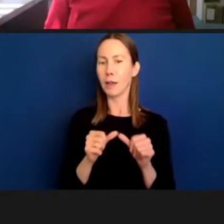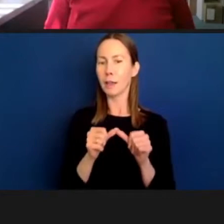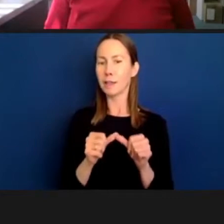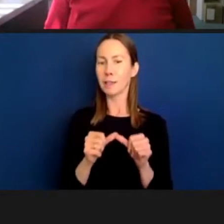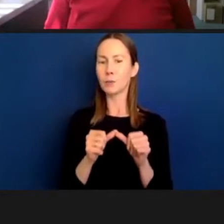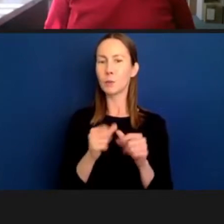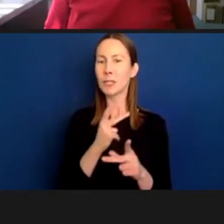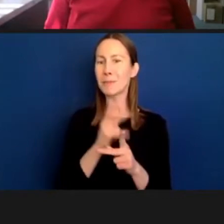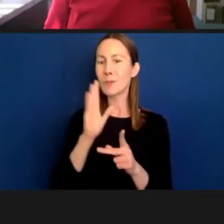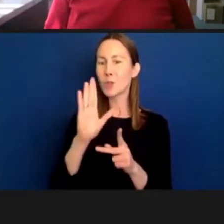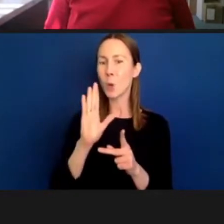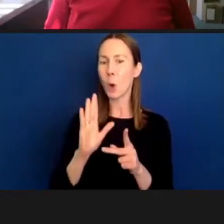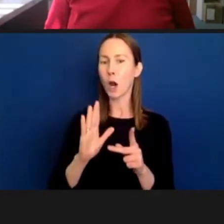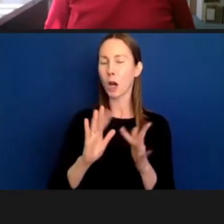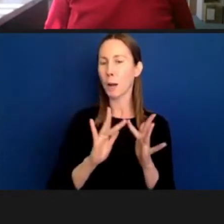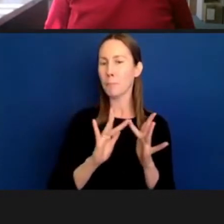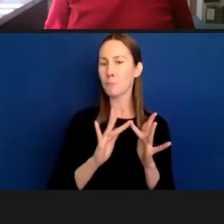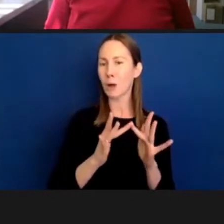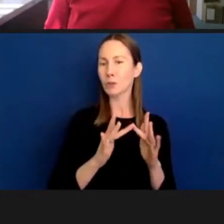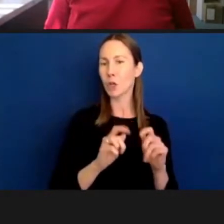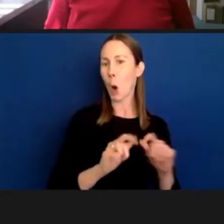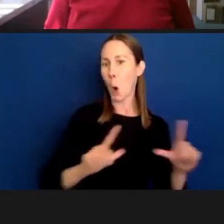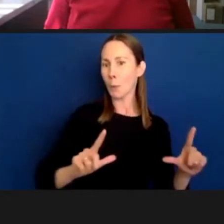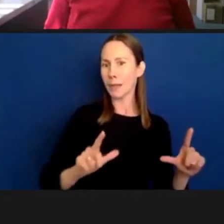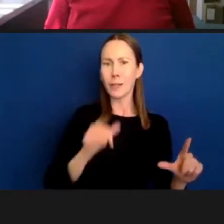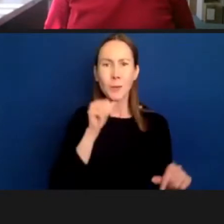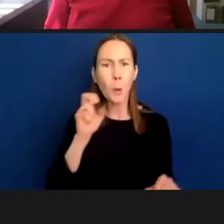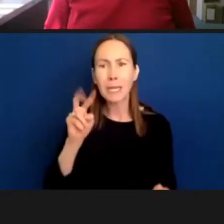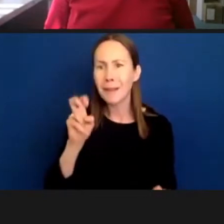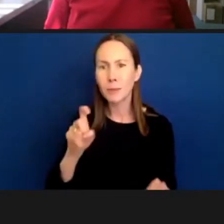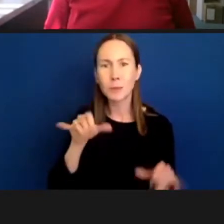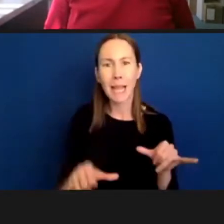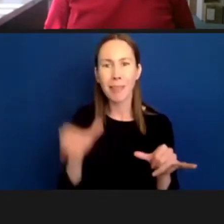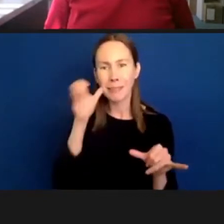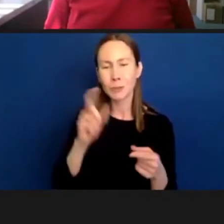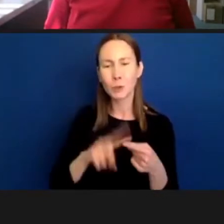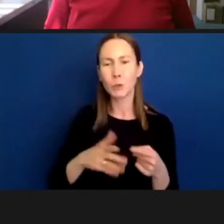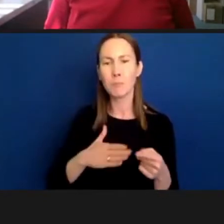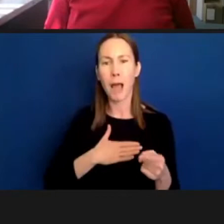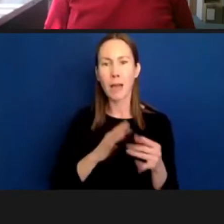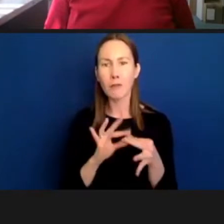You don't even have to stay around and listen to my remarks. But at the end of the day, I always watch the graph drift like this.